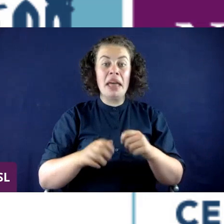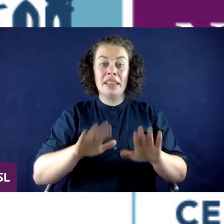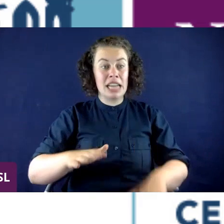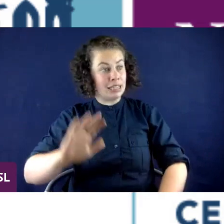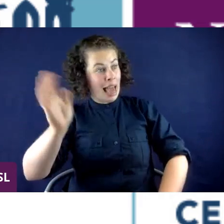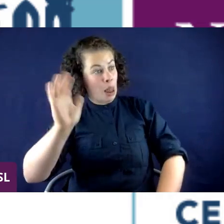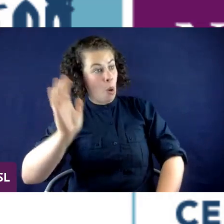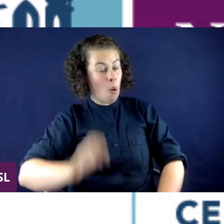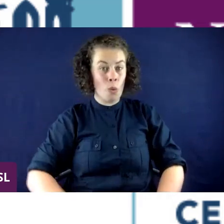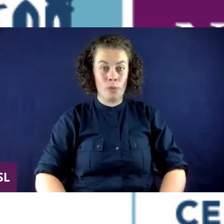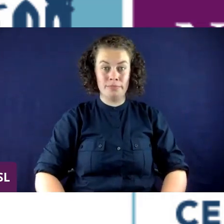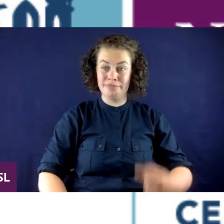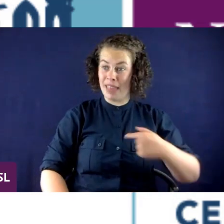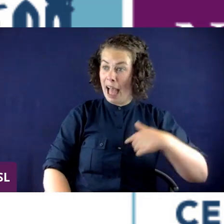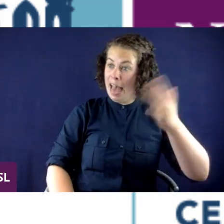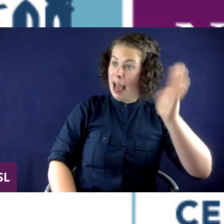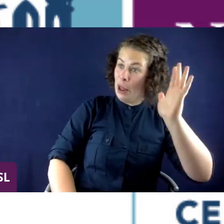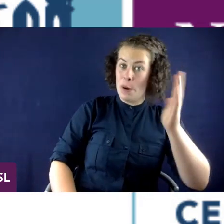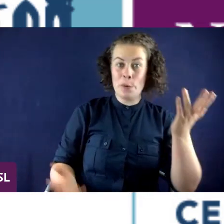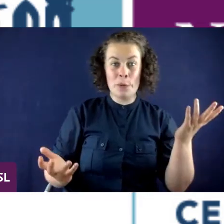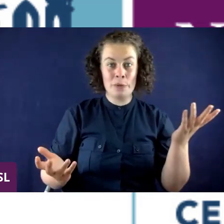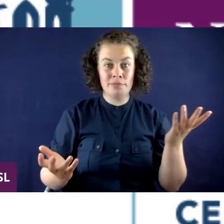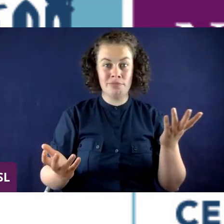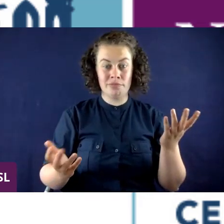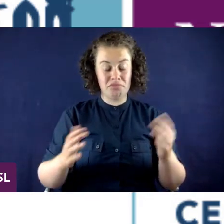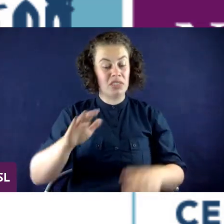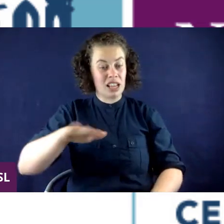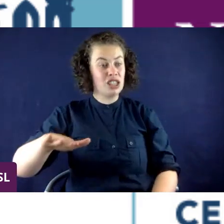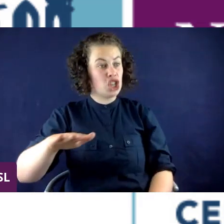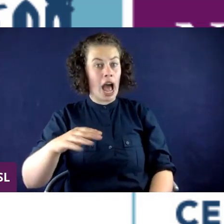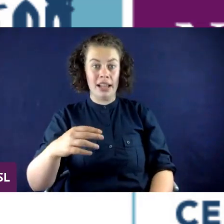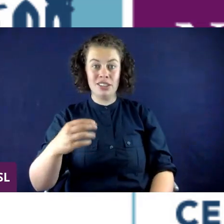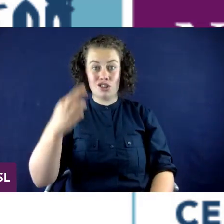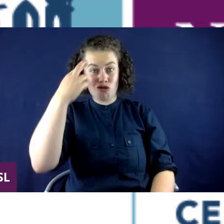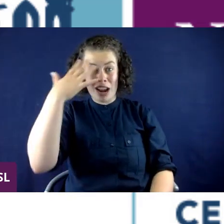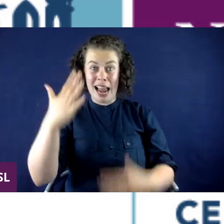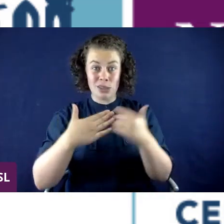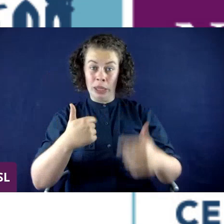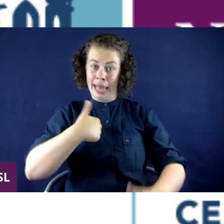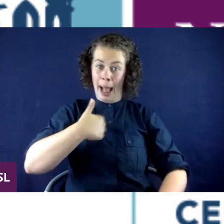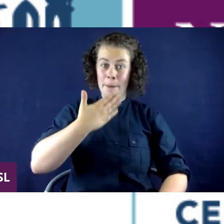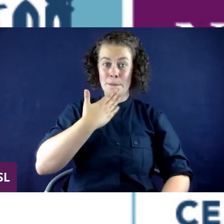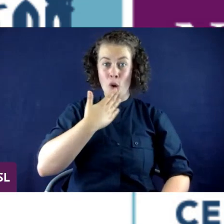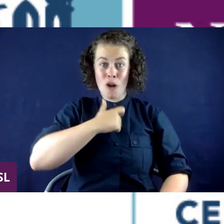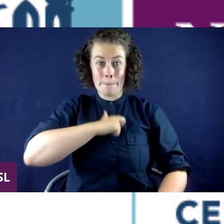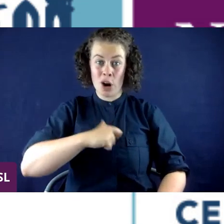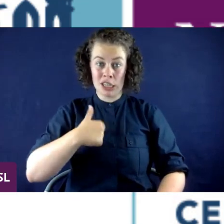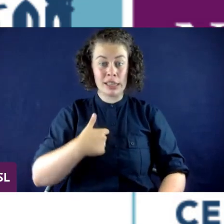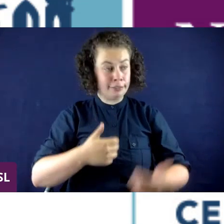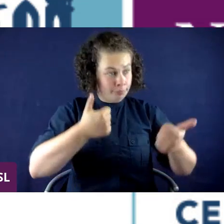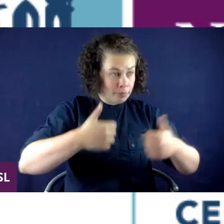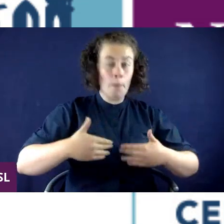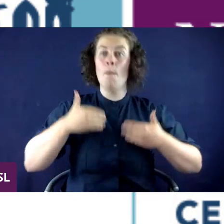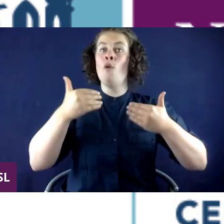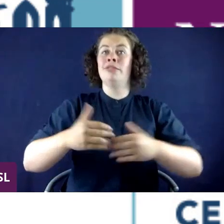better for everybody was to sit in the discomfort of the adult is it that child, yes, that is a little woman.